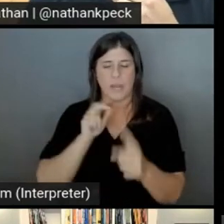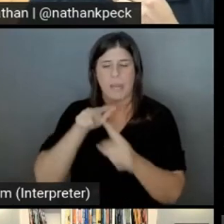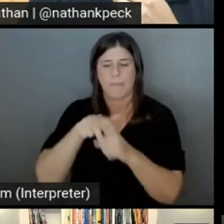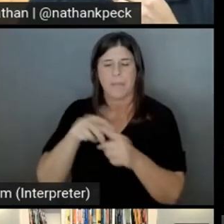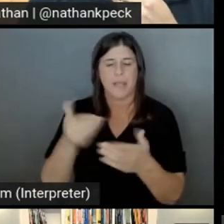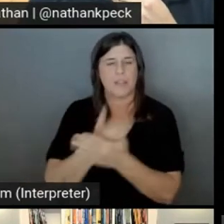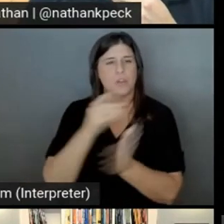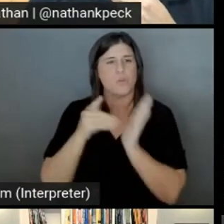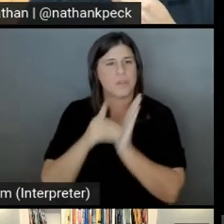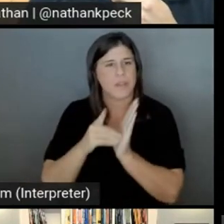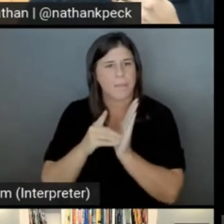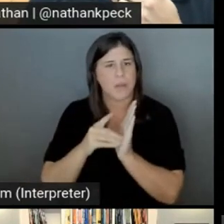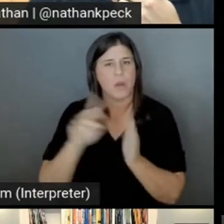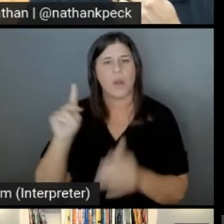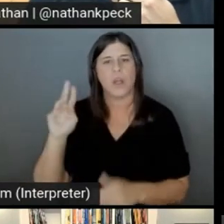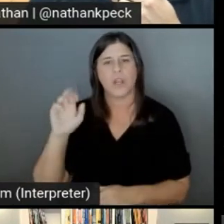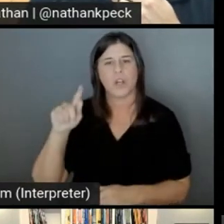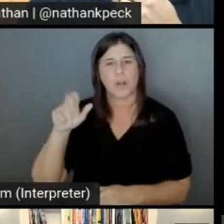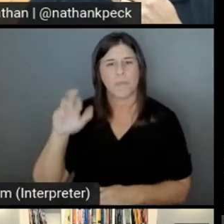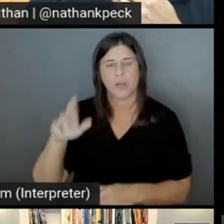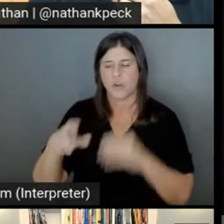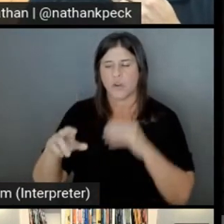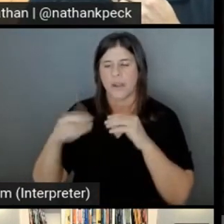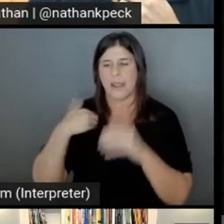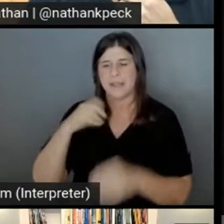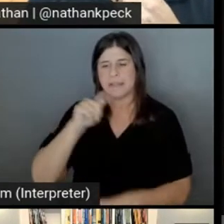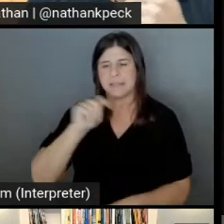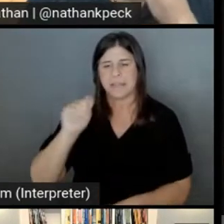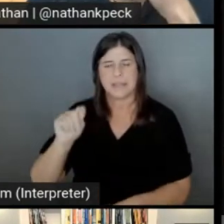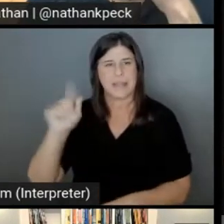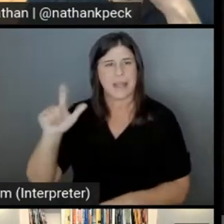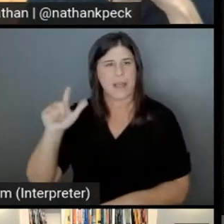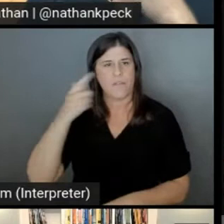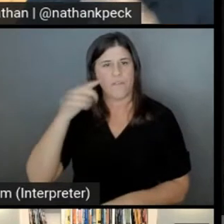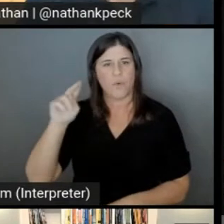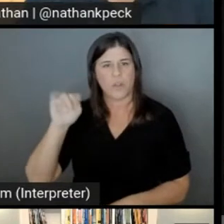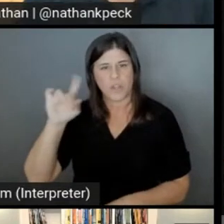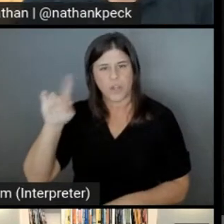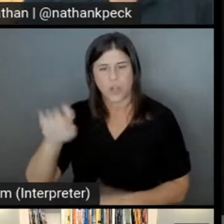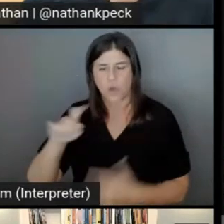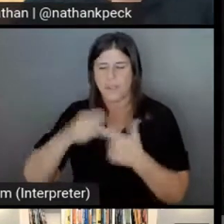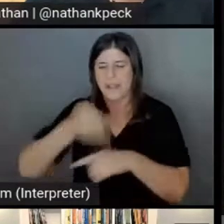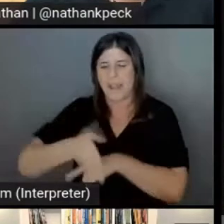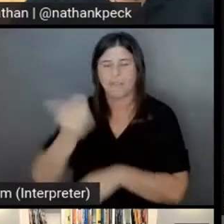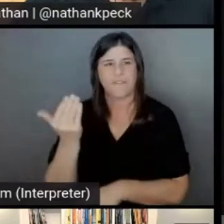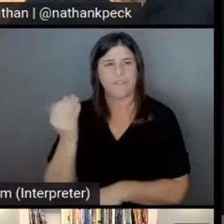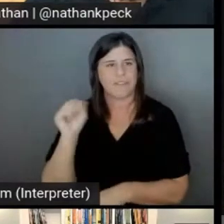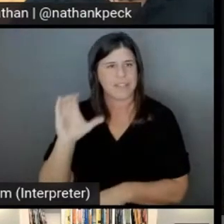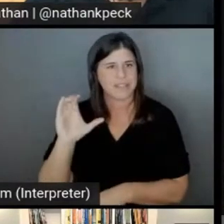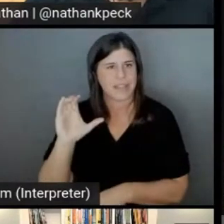and Karpenter put a TTL on the node right here, and then after 15 seconds, 15 seconds later,